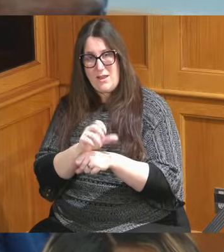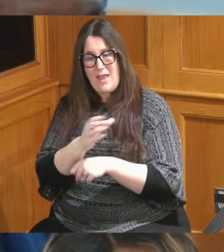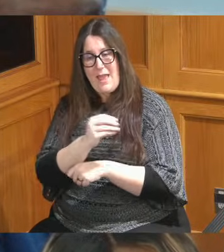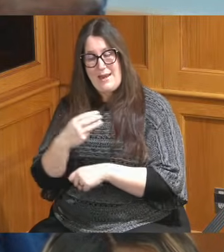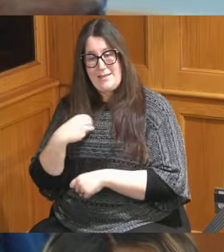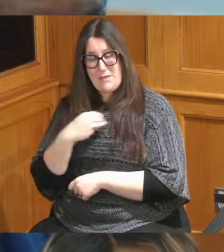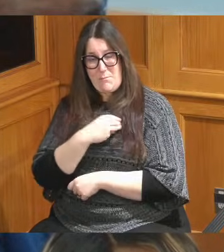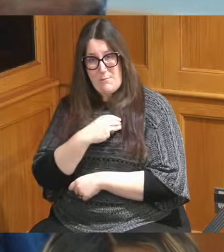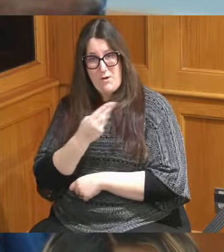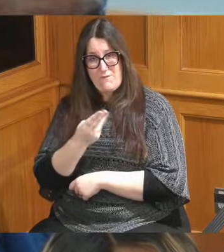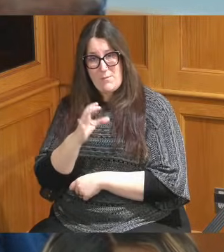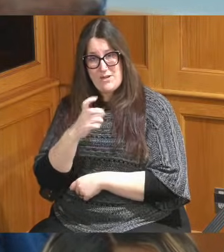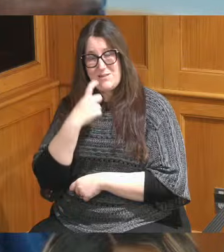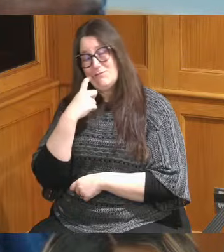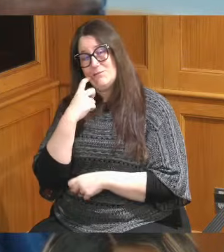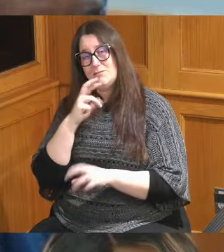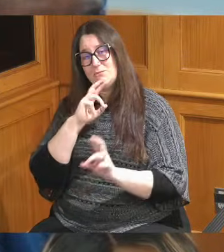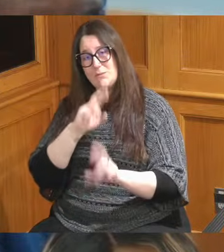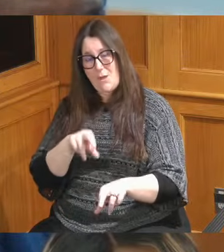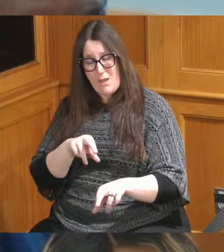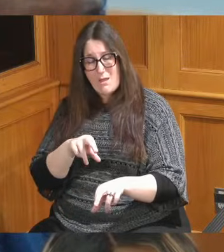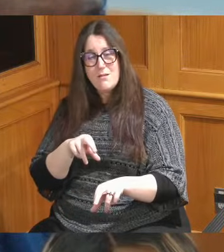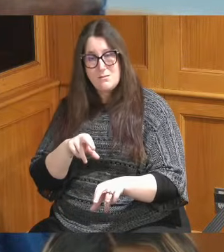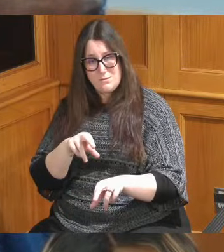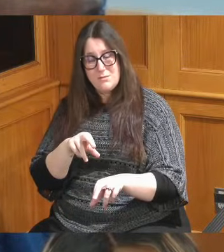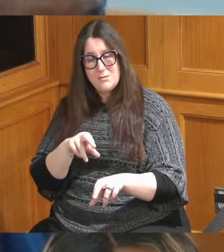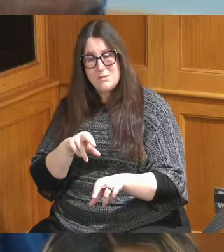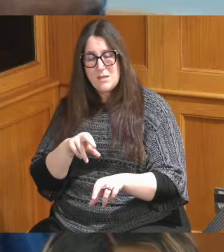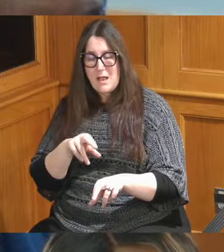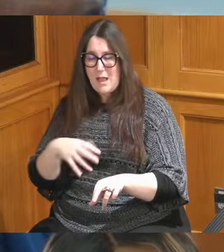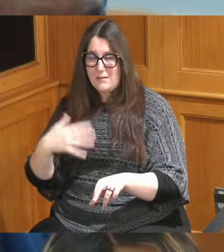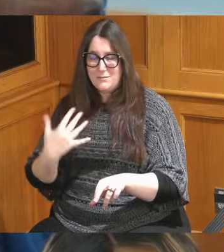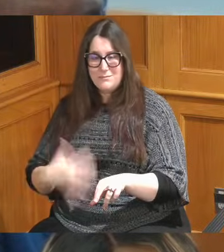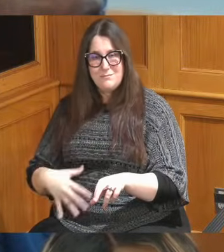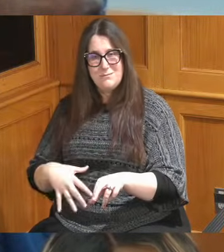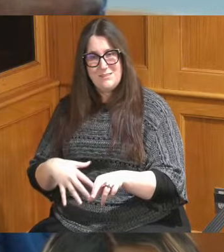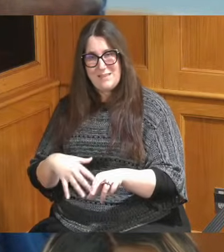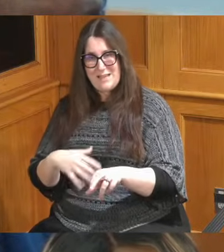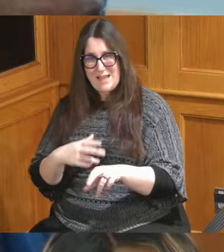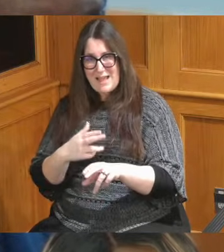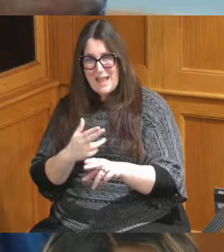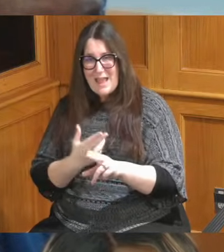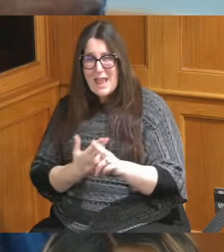the Hamilton County Addiction Response Coalition has remarkably increased and impacted public